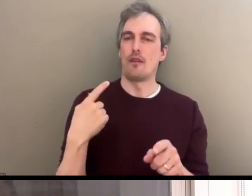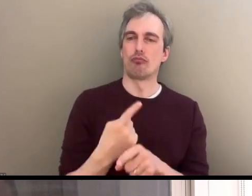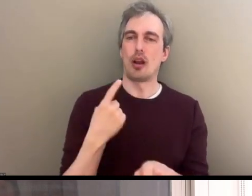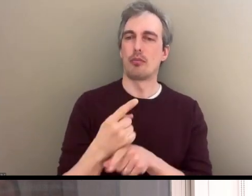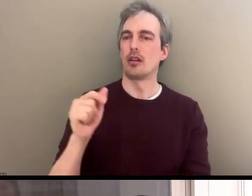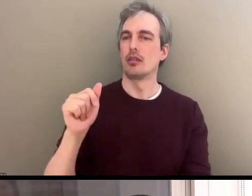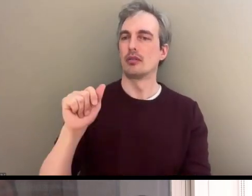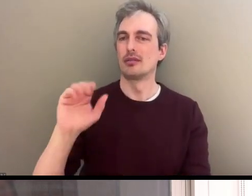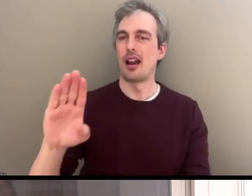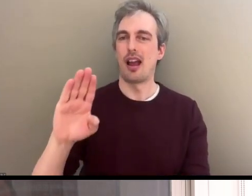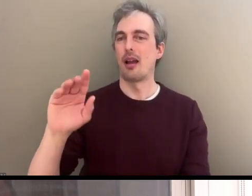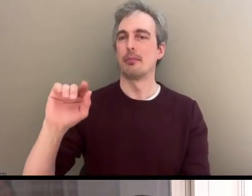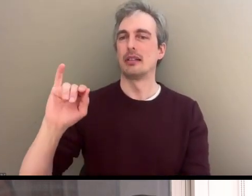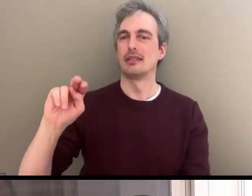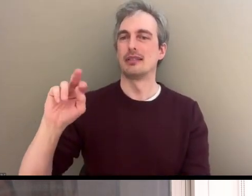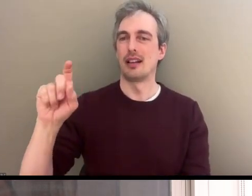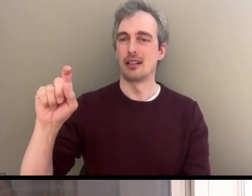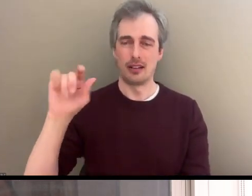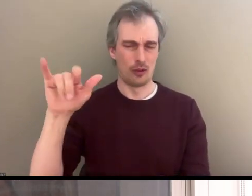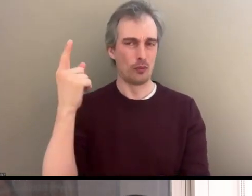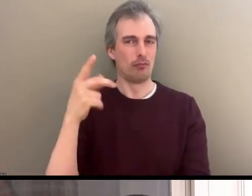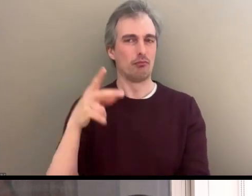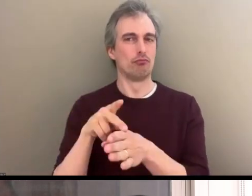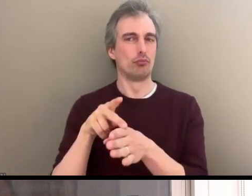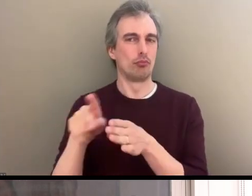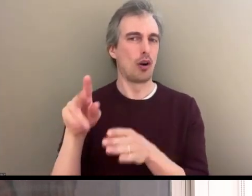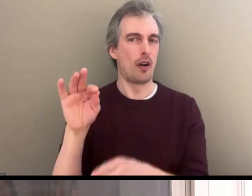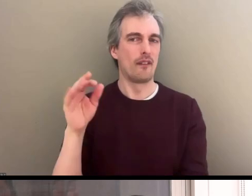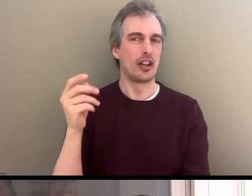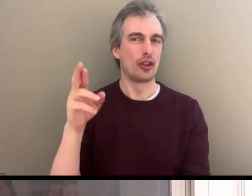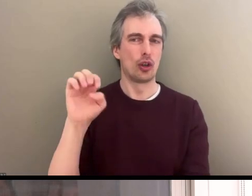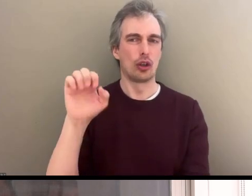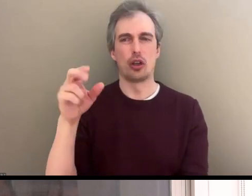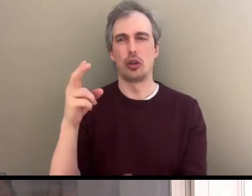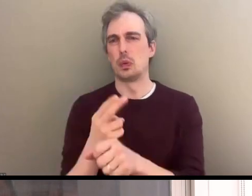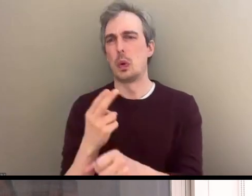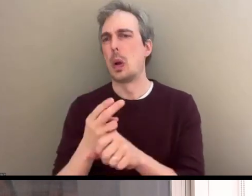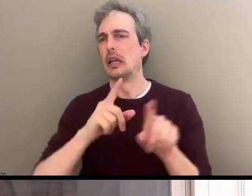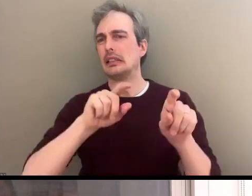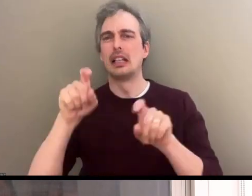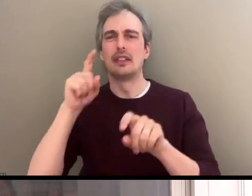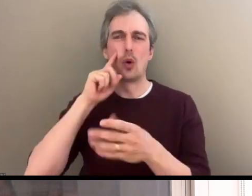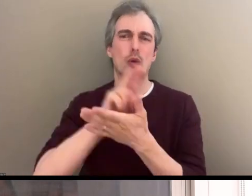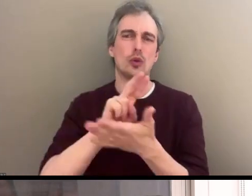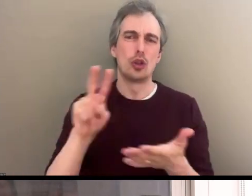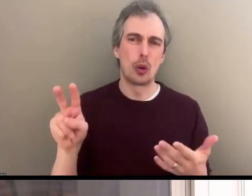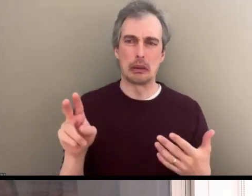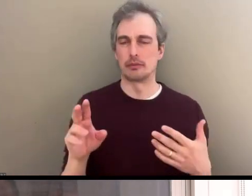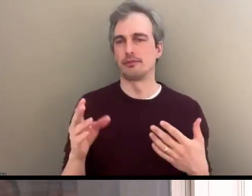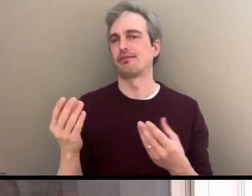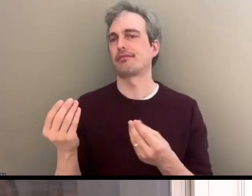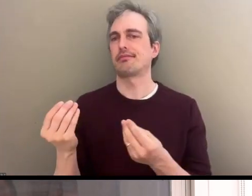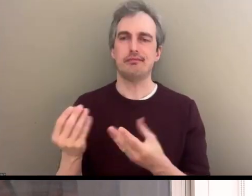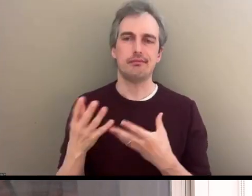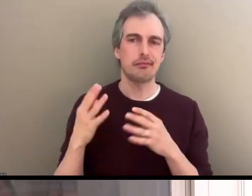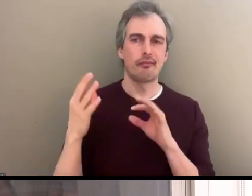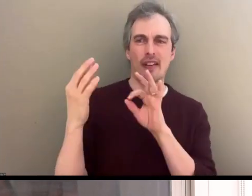And again, you could use it, test it out for two weeks, give me the feedback, find me on LinkedIn. It's in one of the slides and then see if you like it or not.